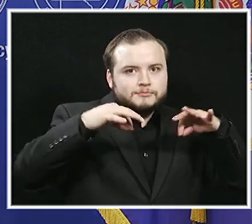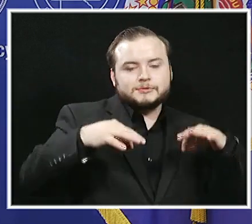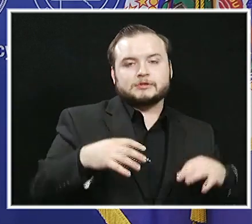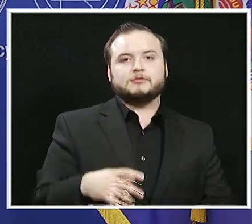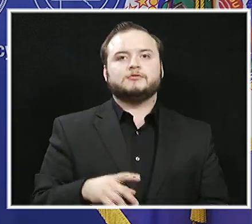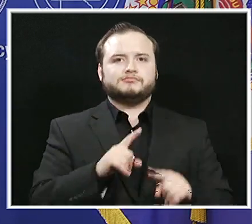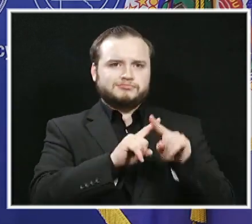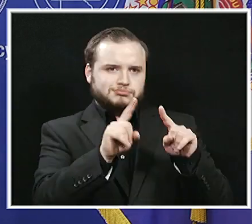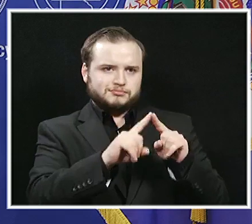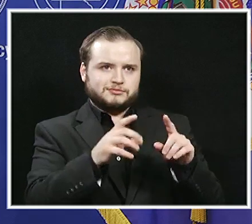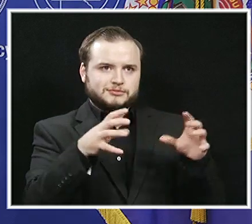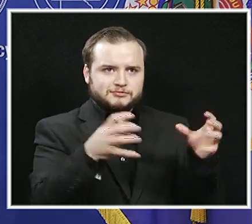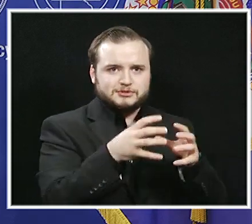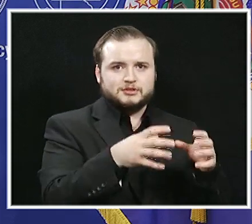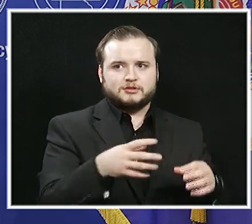with restaurants and bar